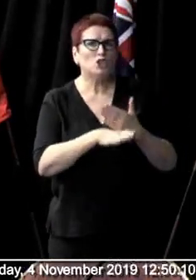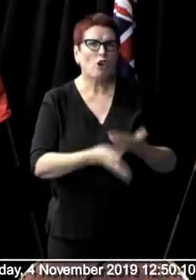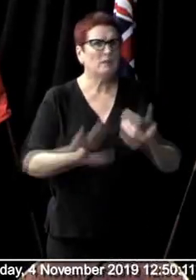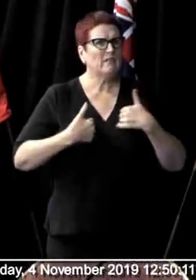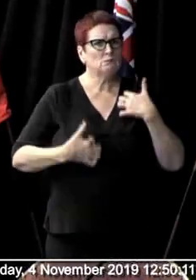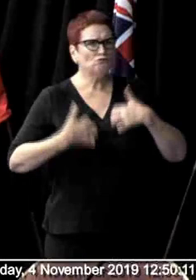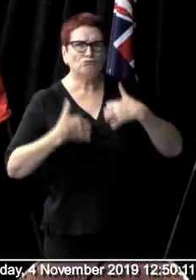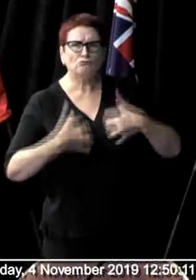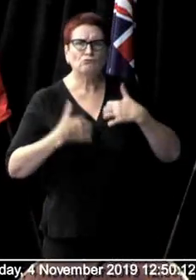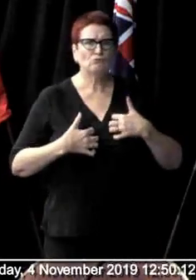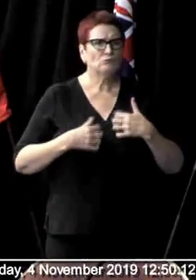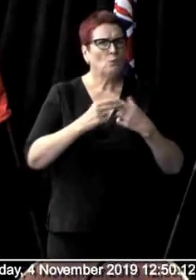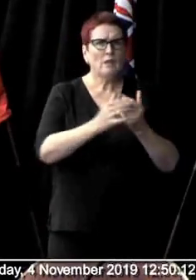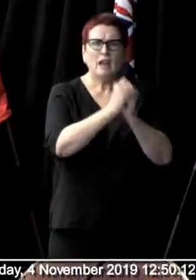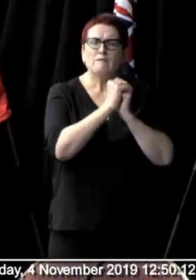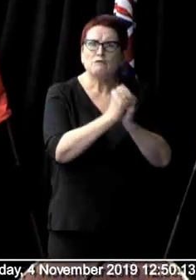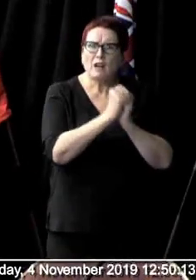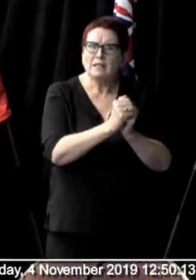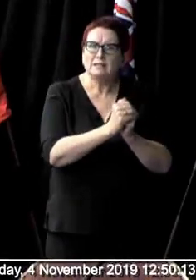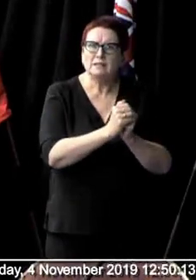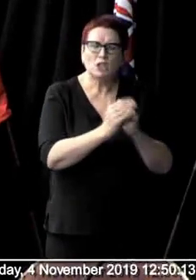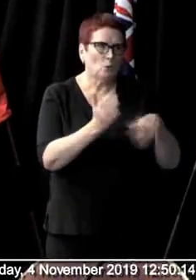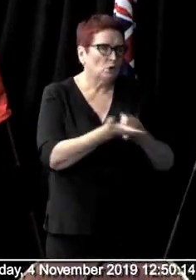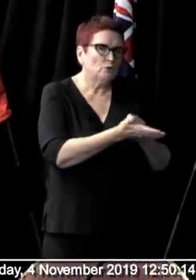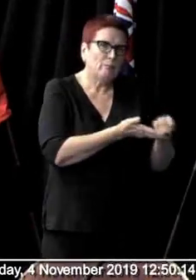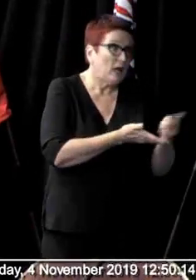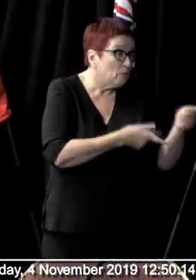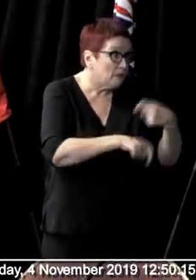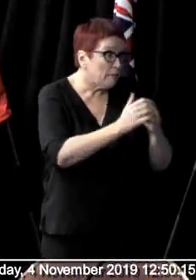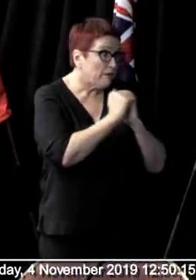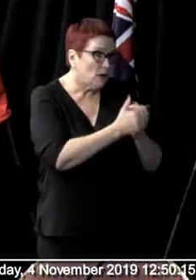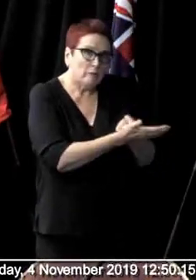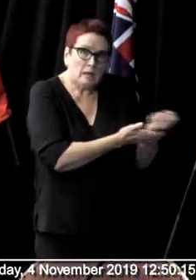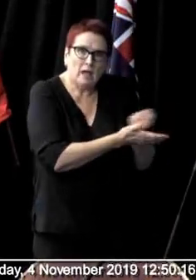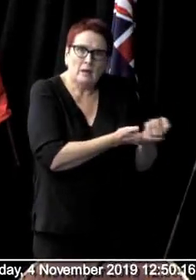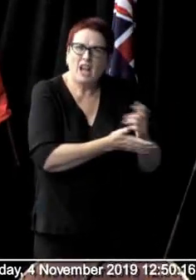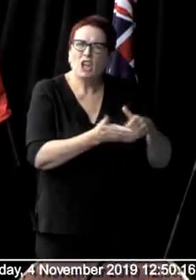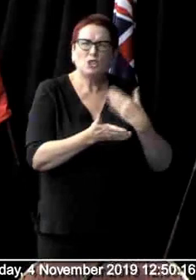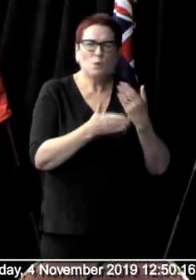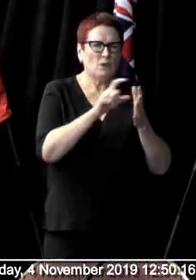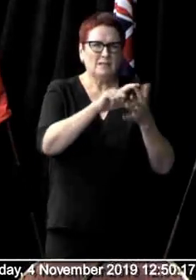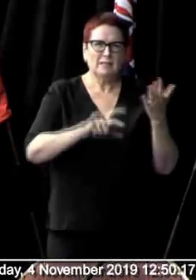around her that aren’t paid there to be there, you don’t want disability to be a limiting factor for her?